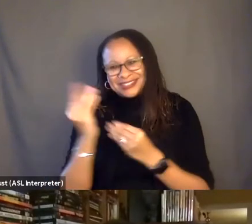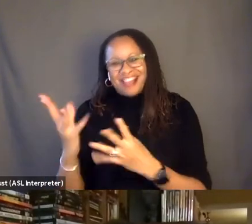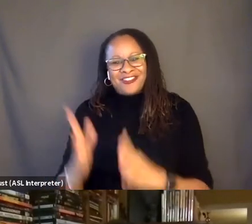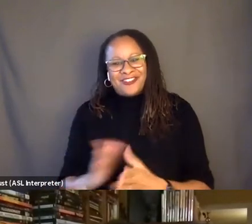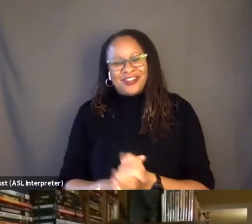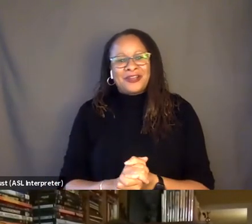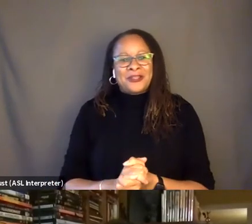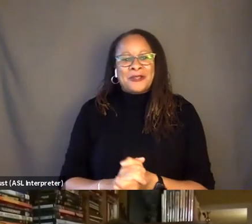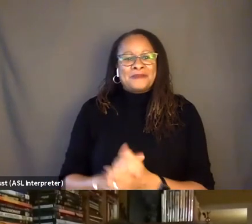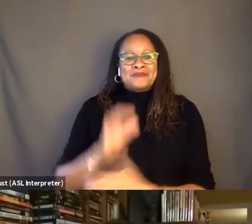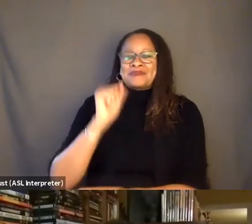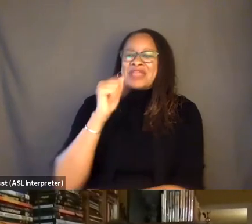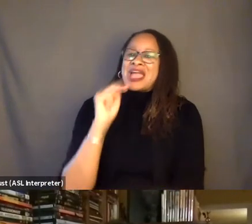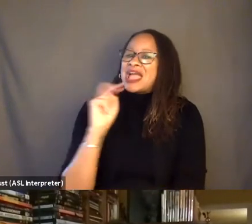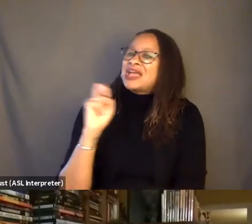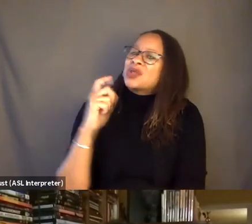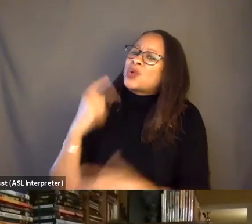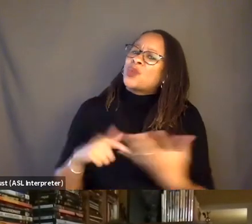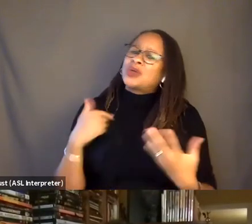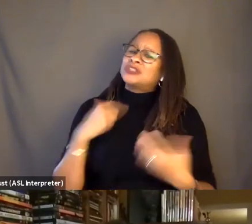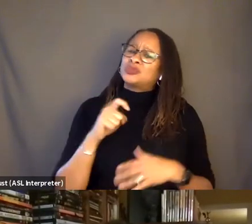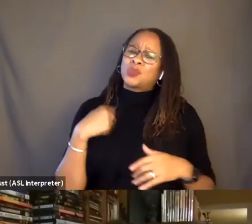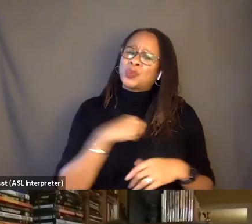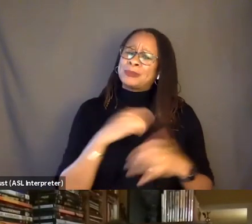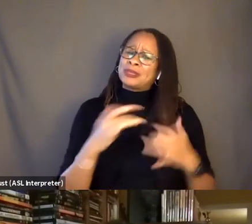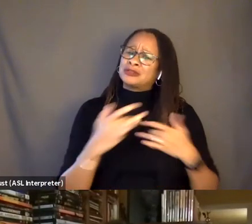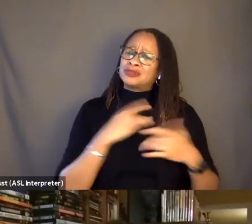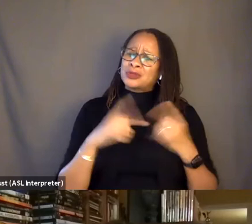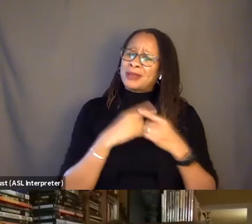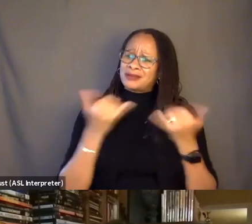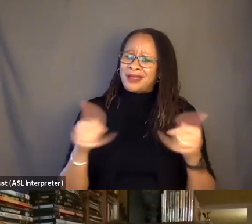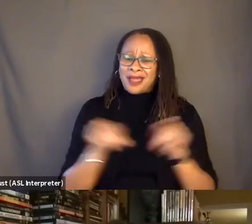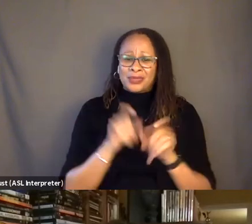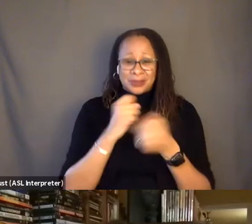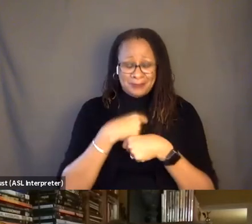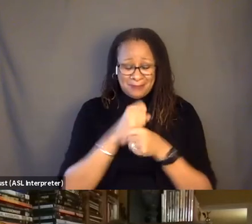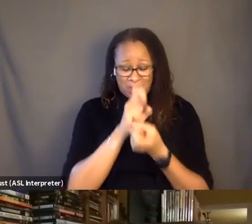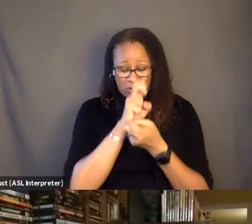So what do we have to be worried about now, as we make the transition to the next stage,